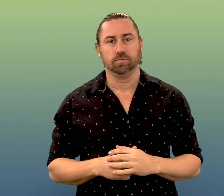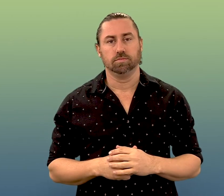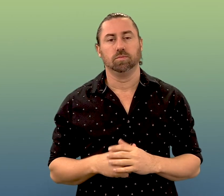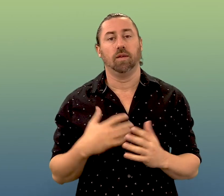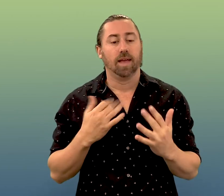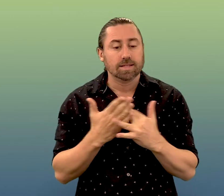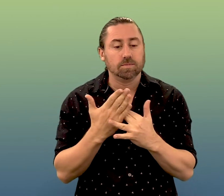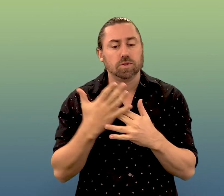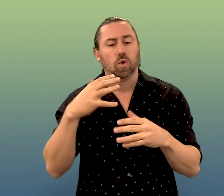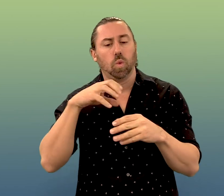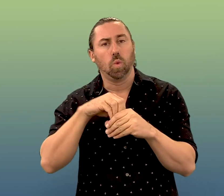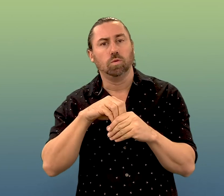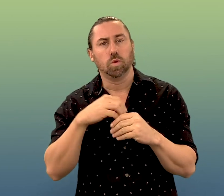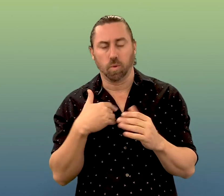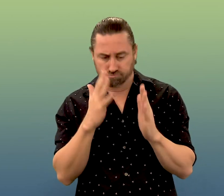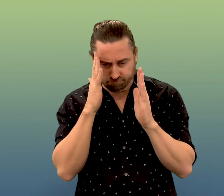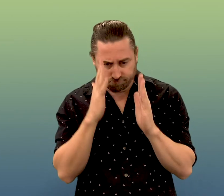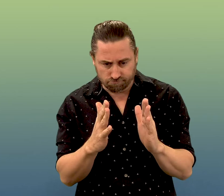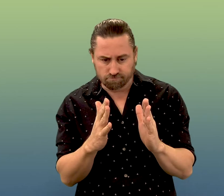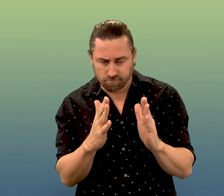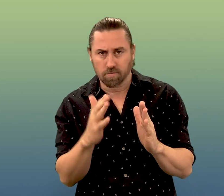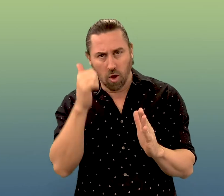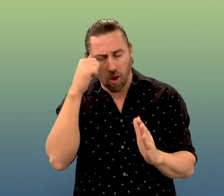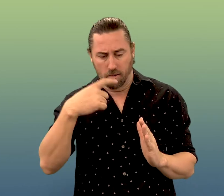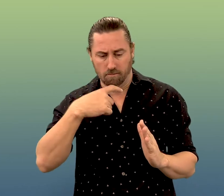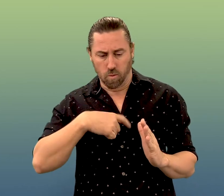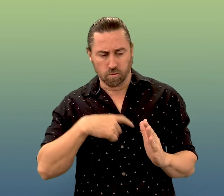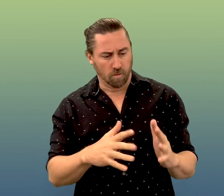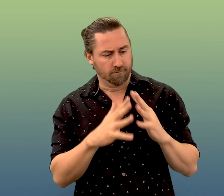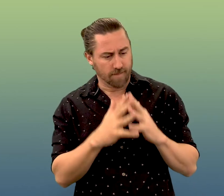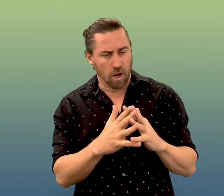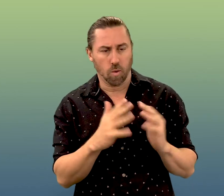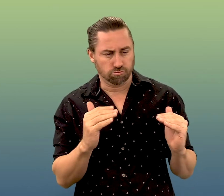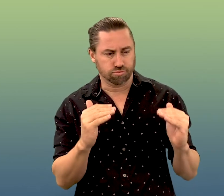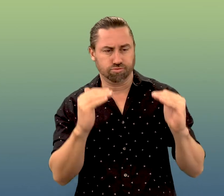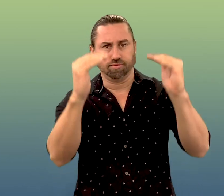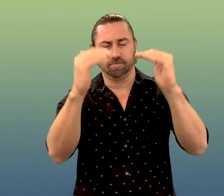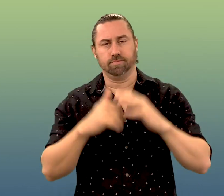Commit to accessibility and inclusion as an objective that aligns with personal value.